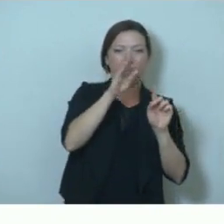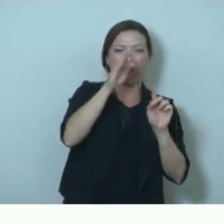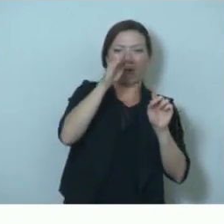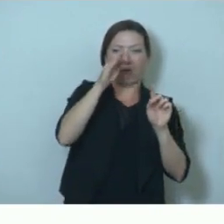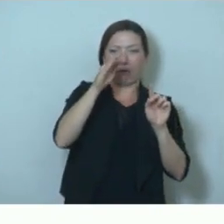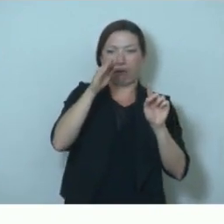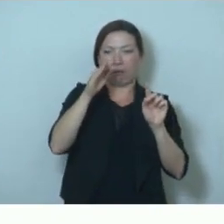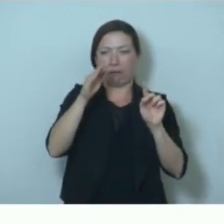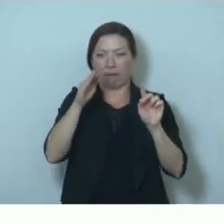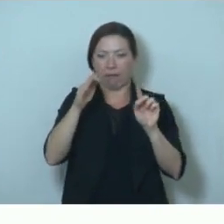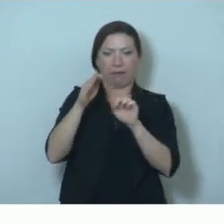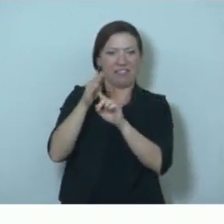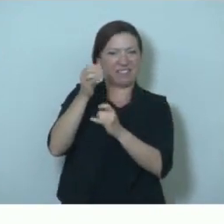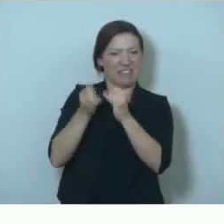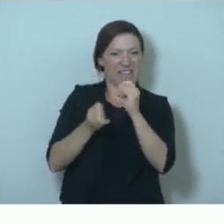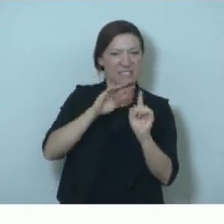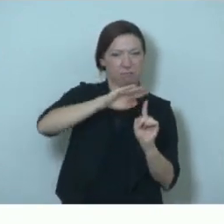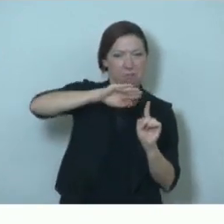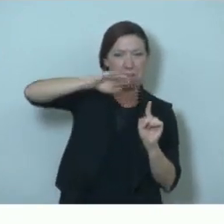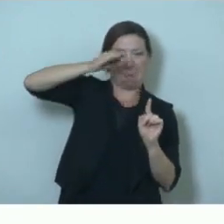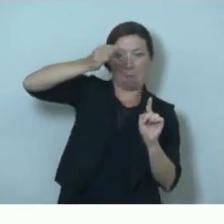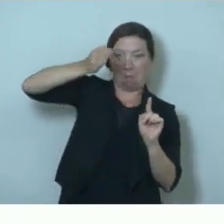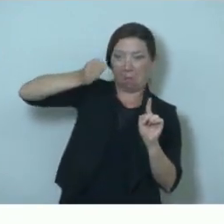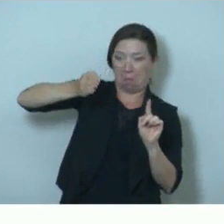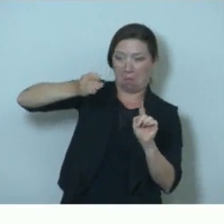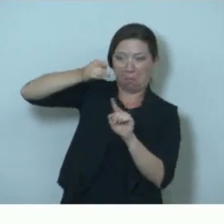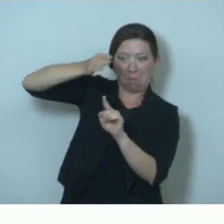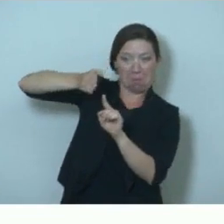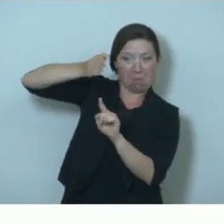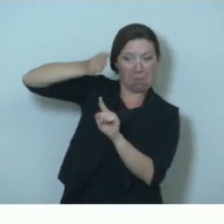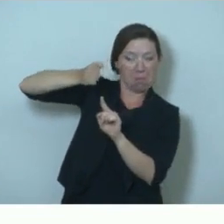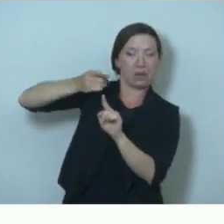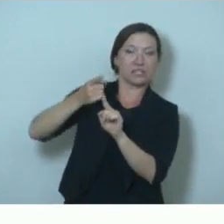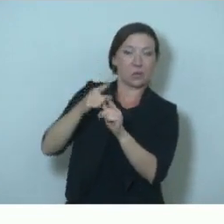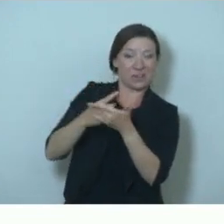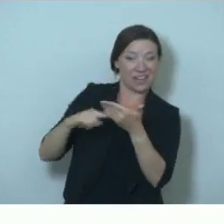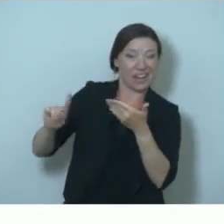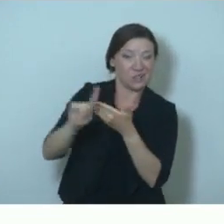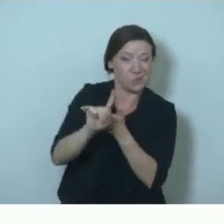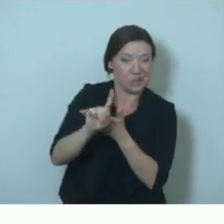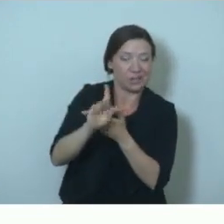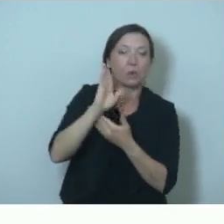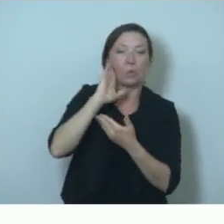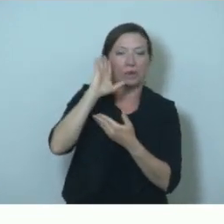WE SEE LITTLE BIT OF YUN TURN IN THE NORTHWEST AT THE END OF THE REDLINE.